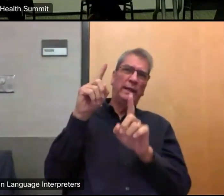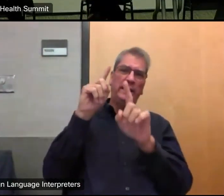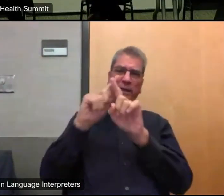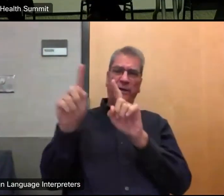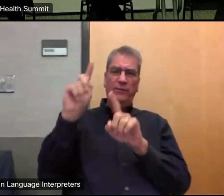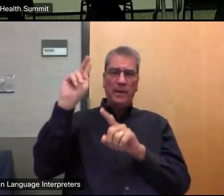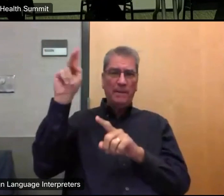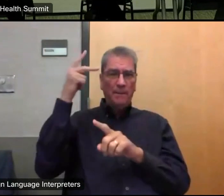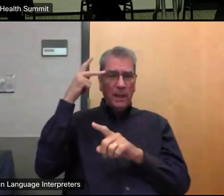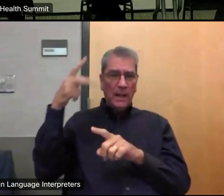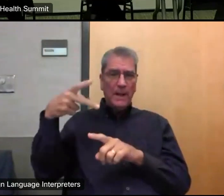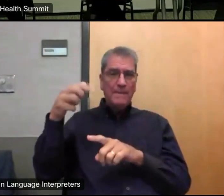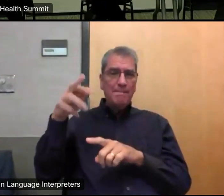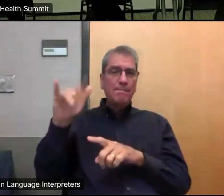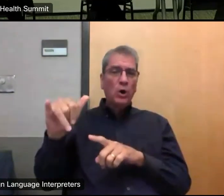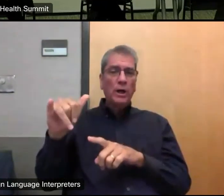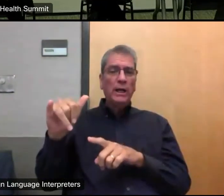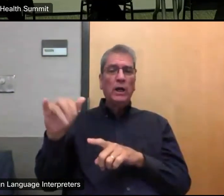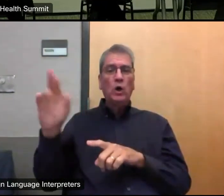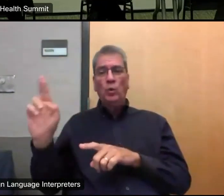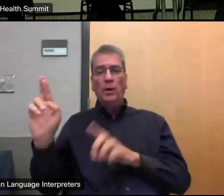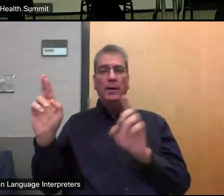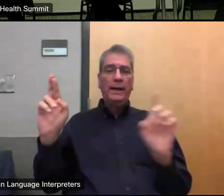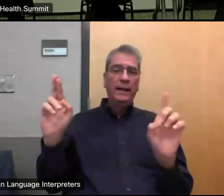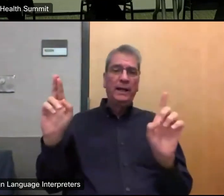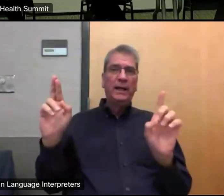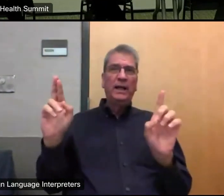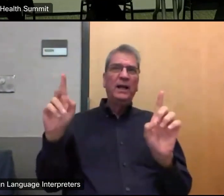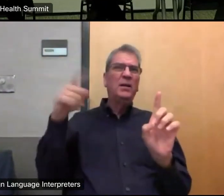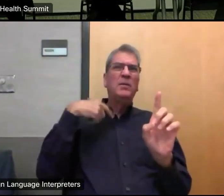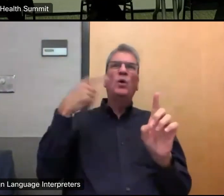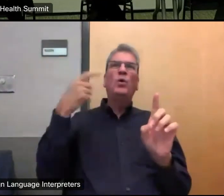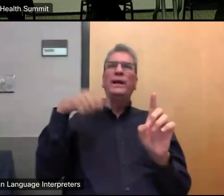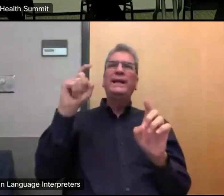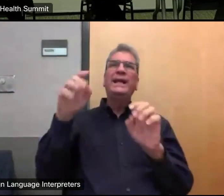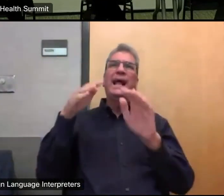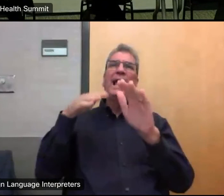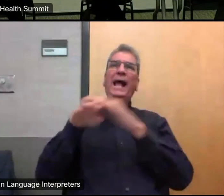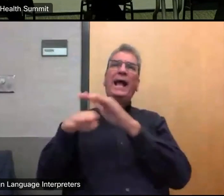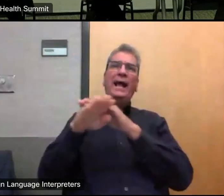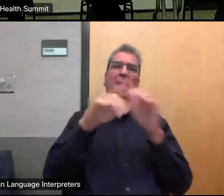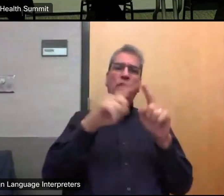And but 1 thing that we also have, um, is access to a lot of those, um, elected officials,